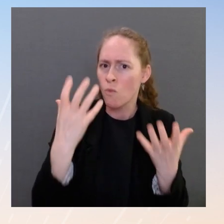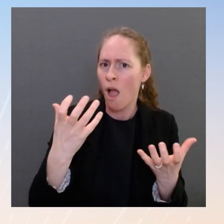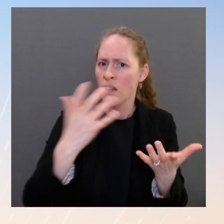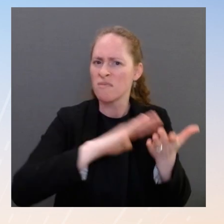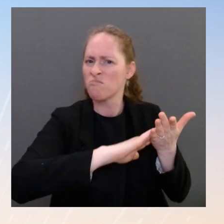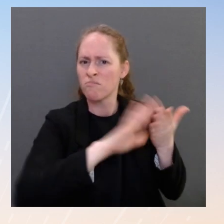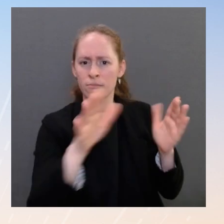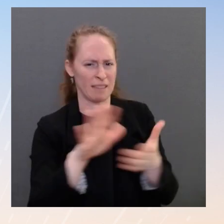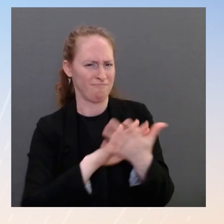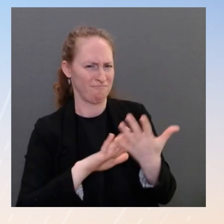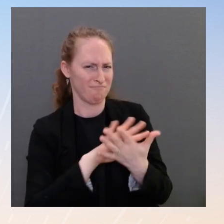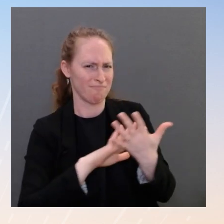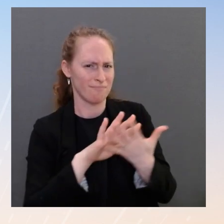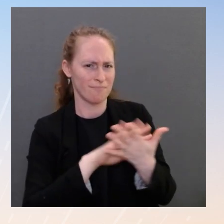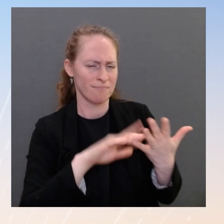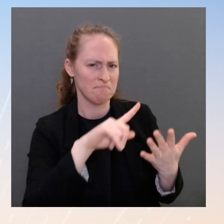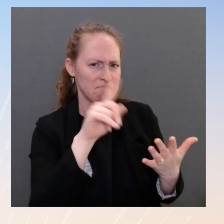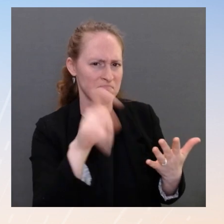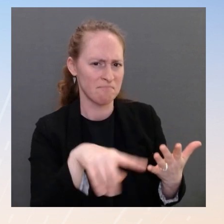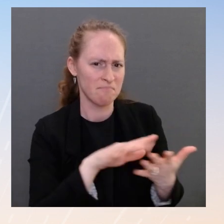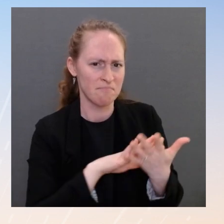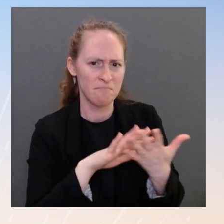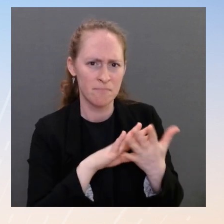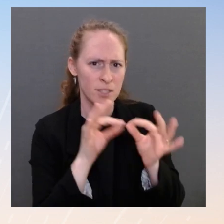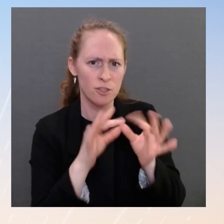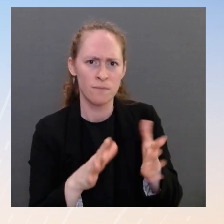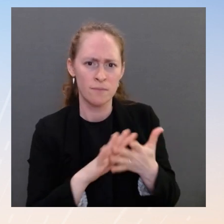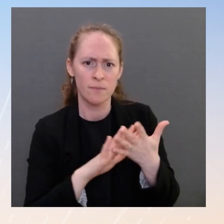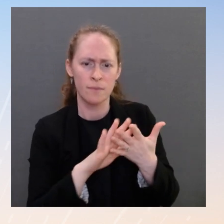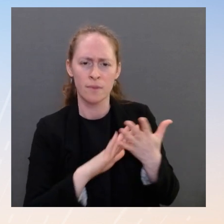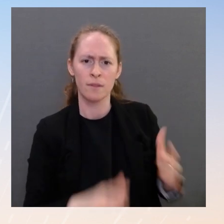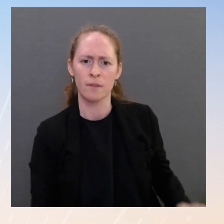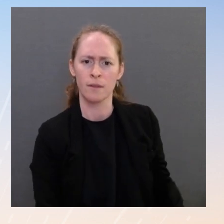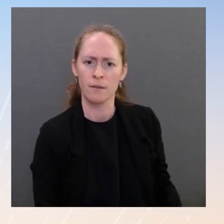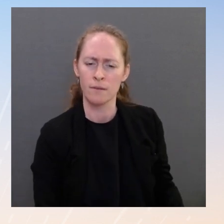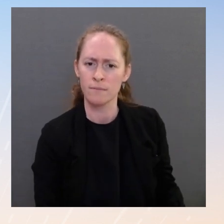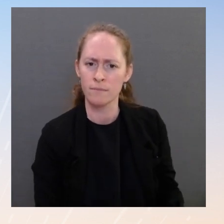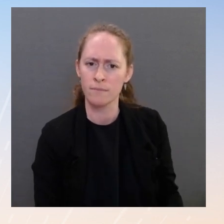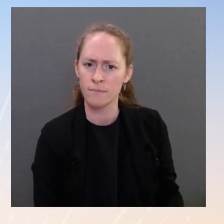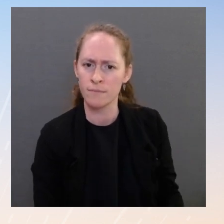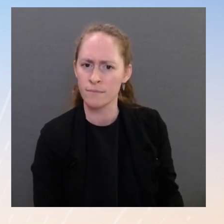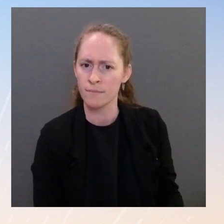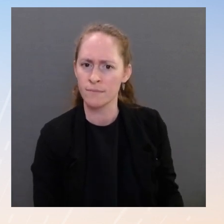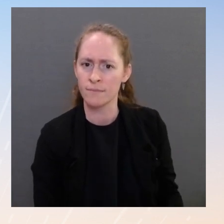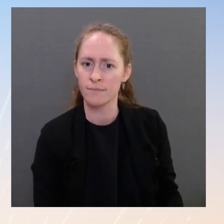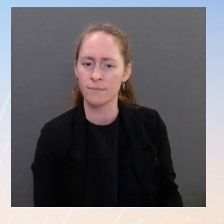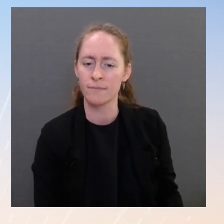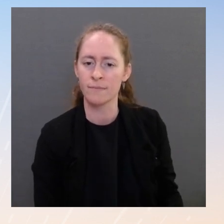has informed and the President can confirm that he's going to now attend the summit. Ms. Psaki: Well, we've seen the reports